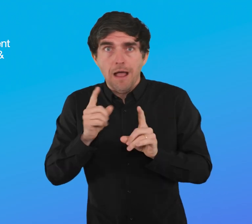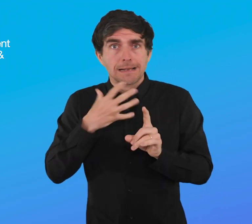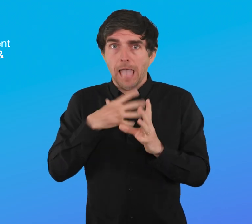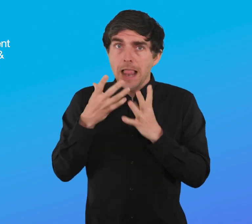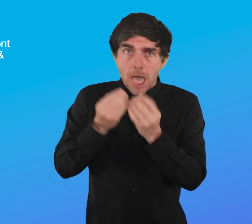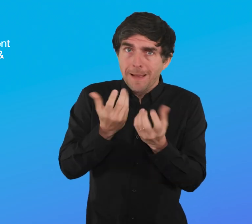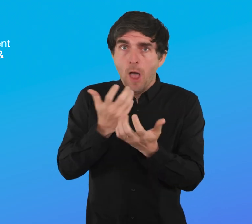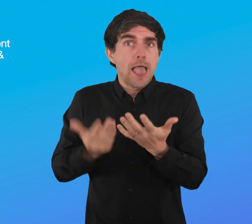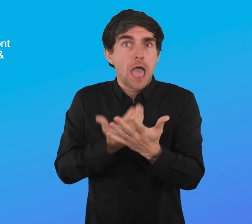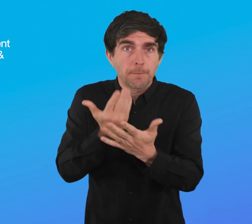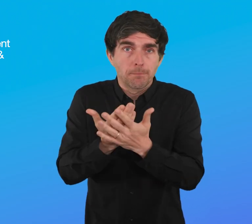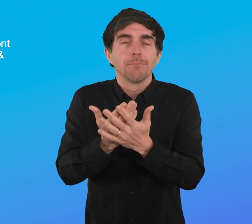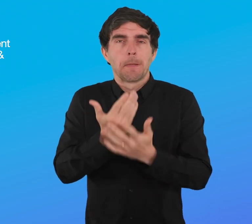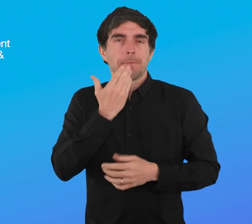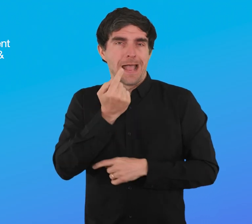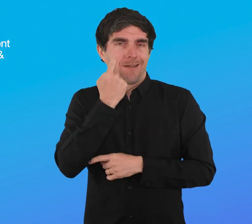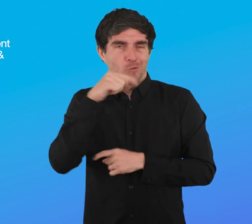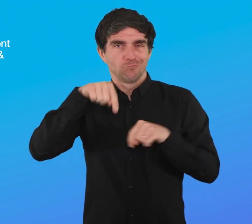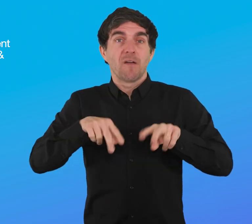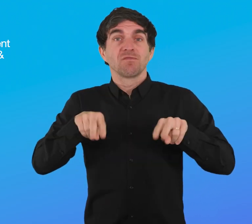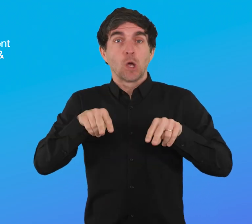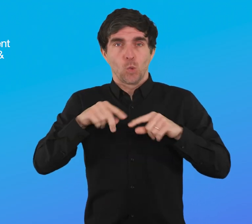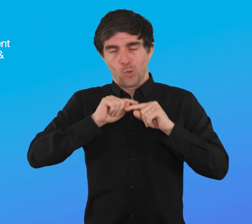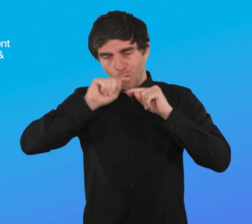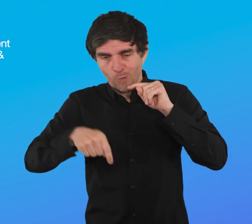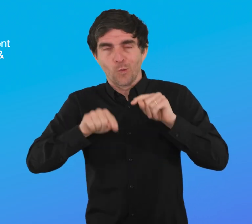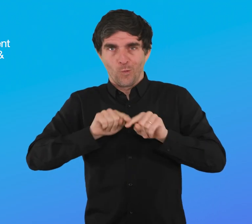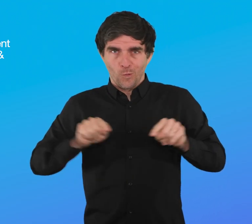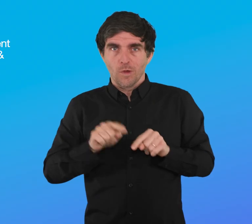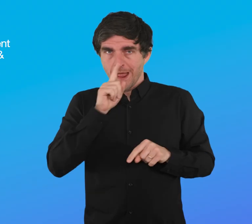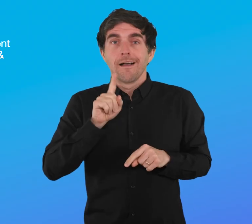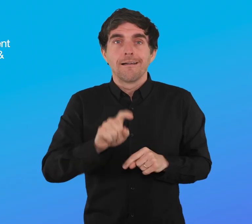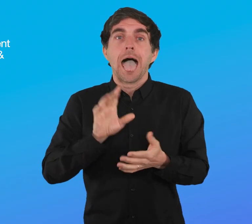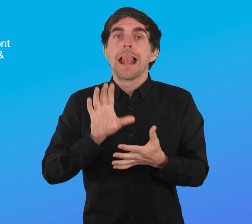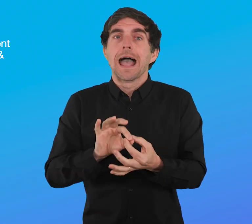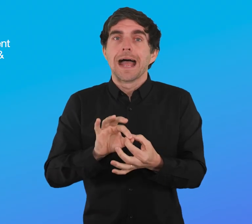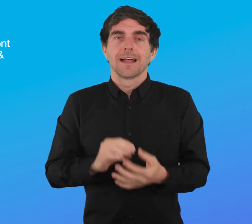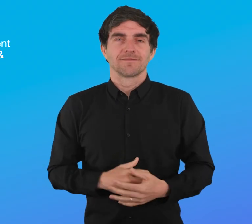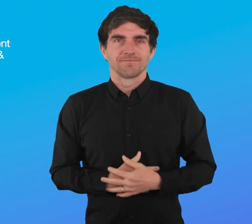and getting help with claiming them, please see the links in video description below.